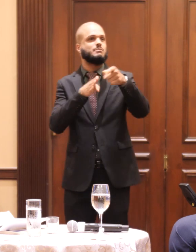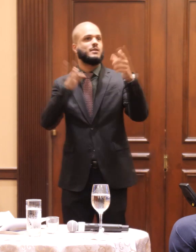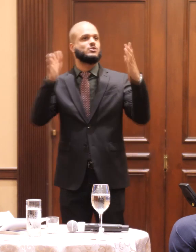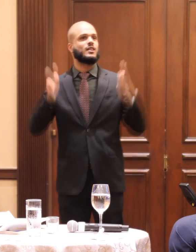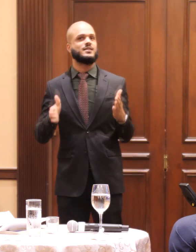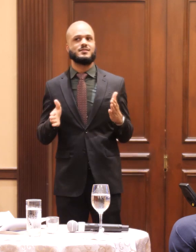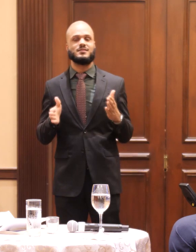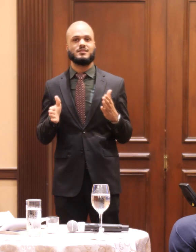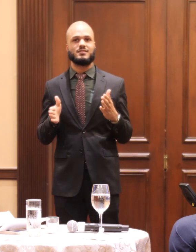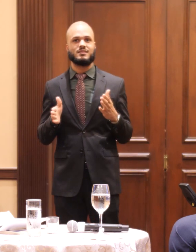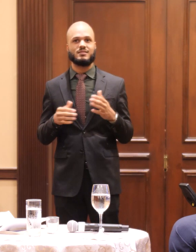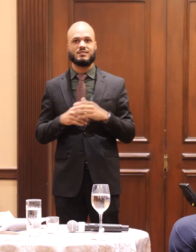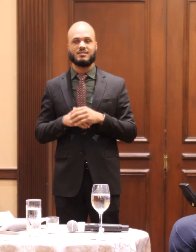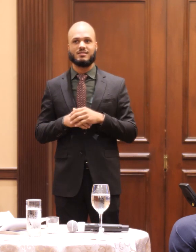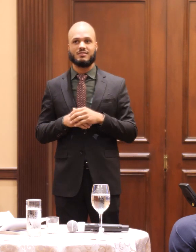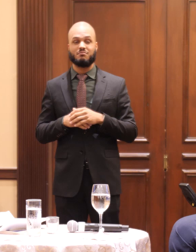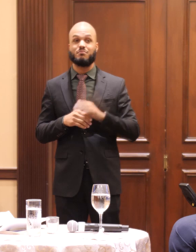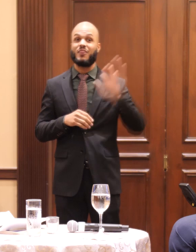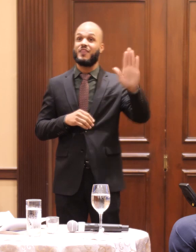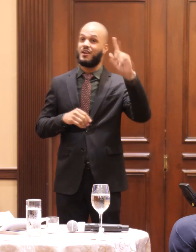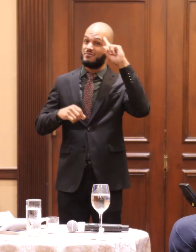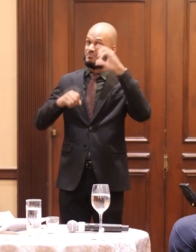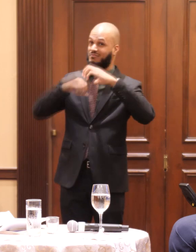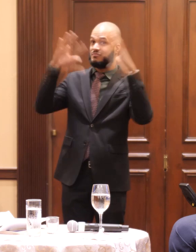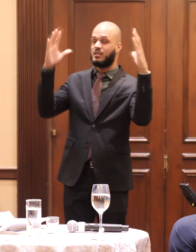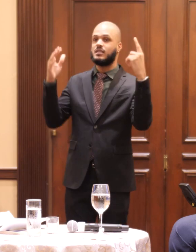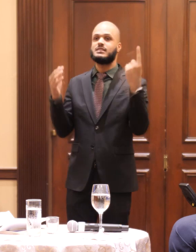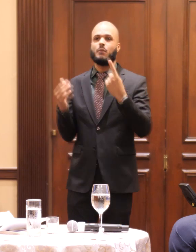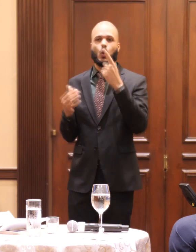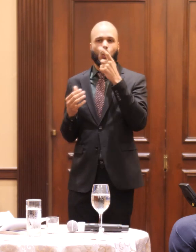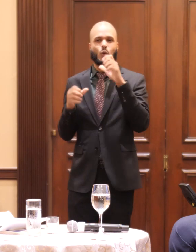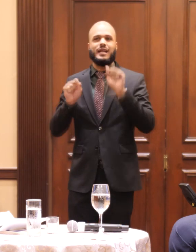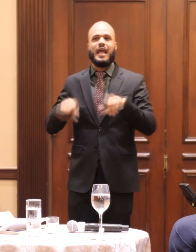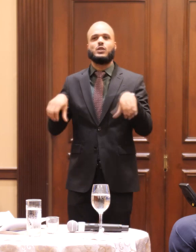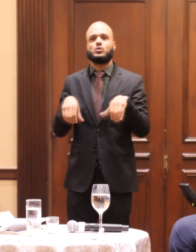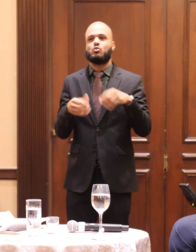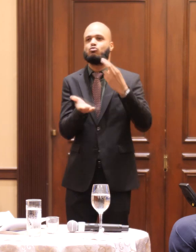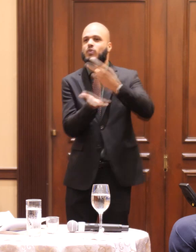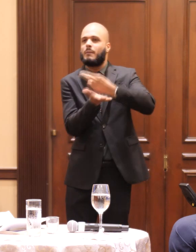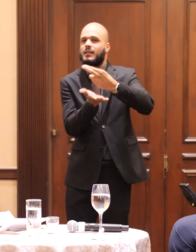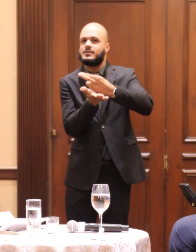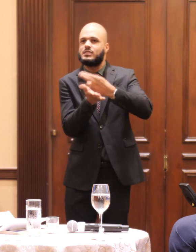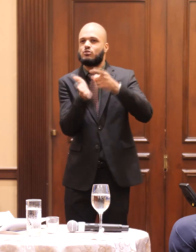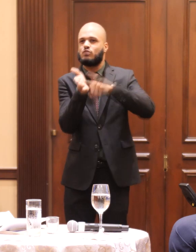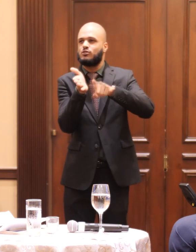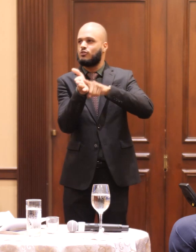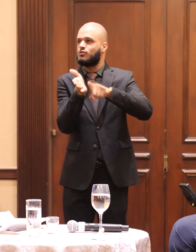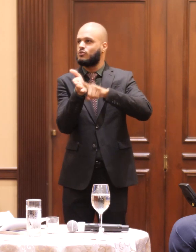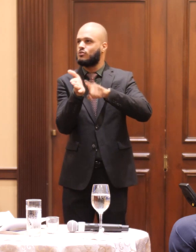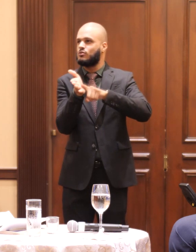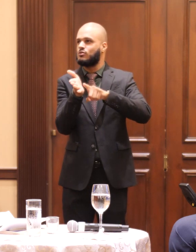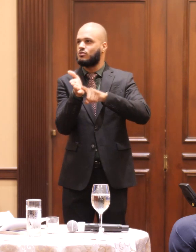and what they really had in mind was somebody who did rehabilitation research. And that